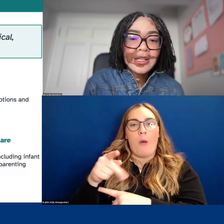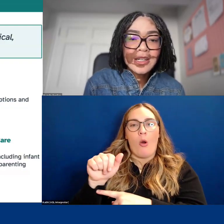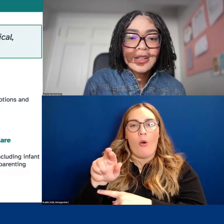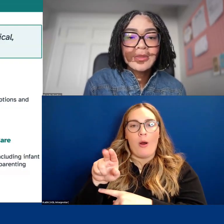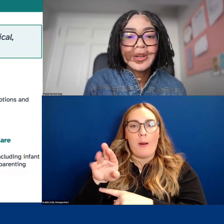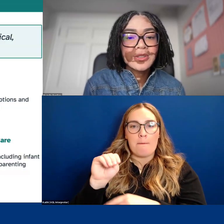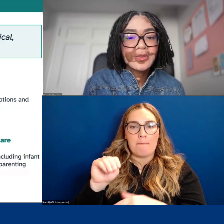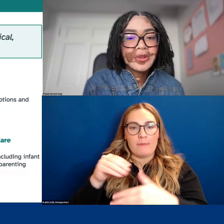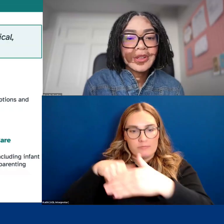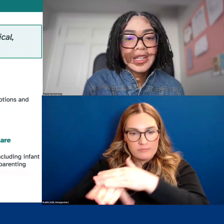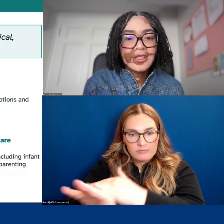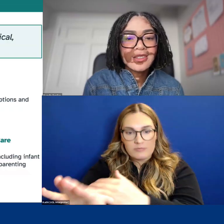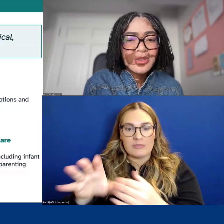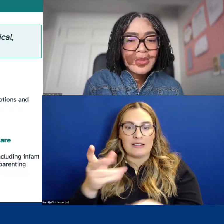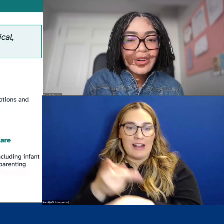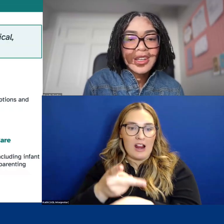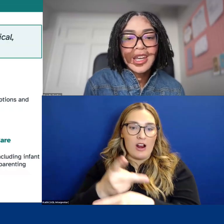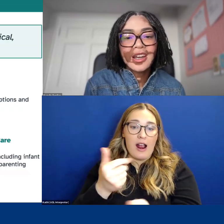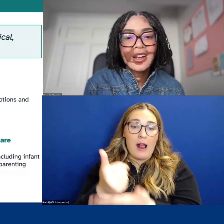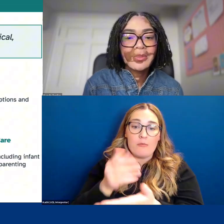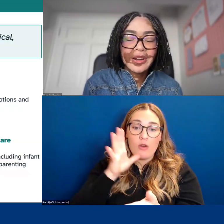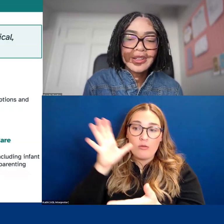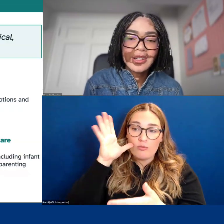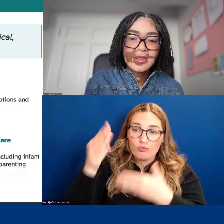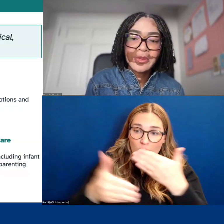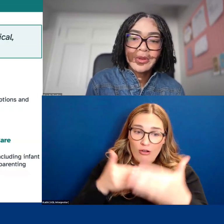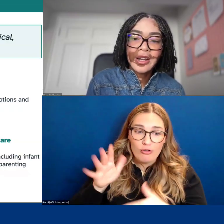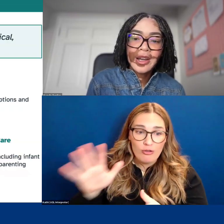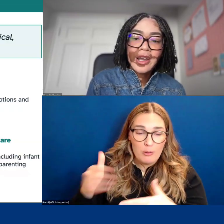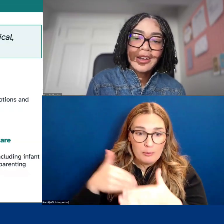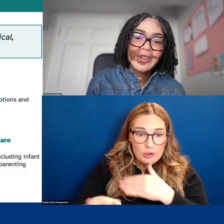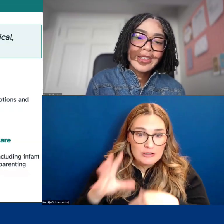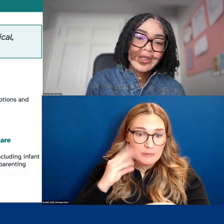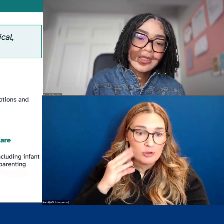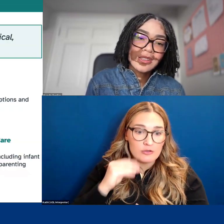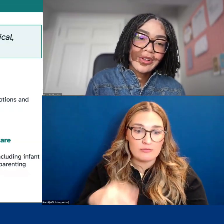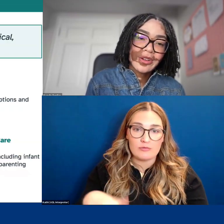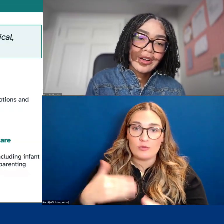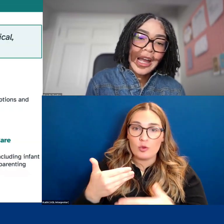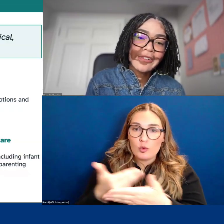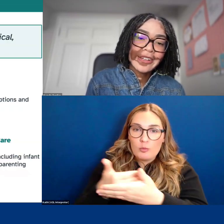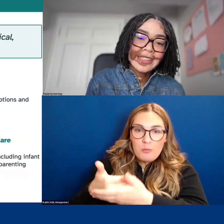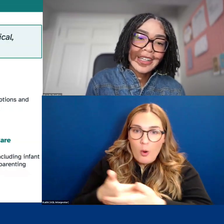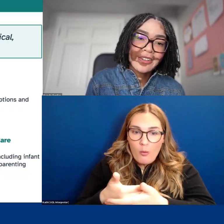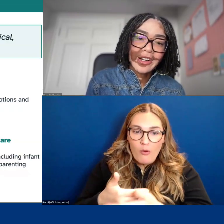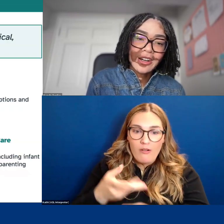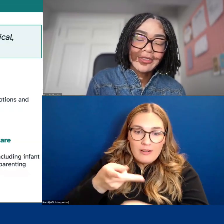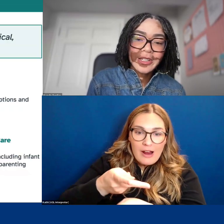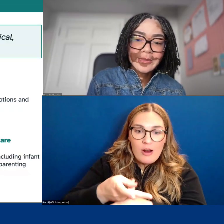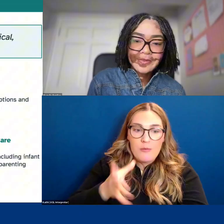process their birth experience, newborn care, parenting support, and resources for advocacy and recovery.